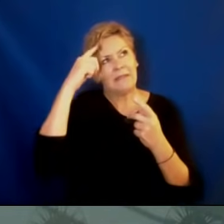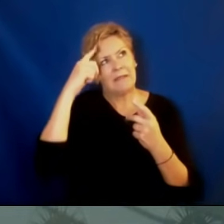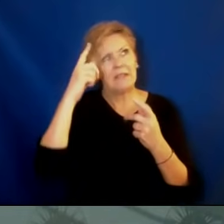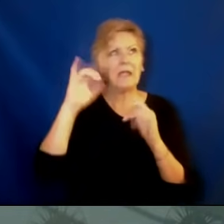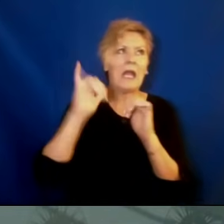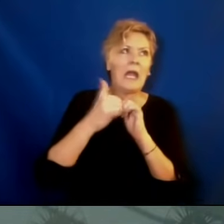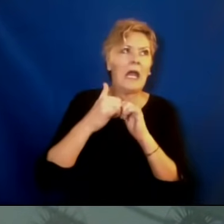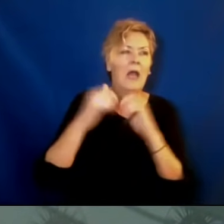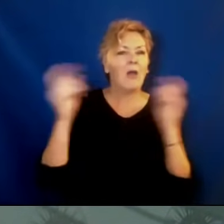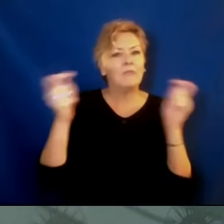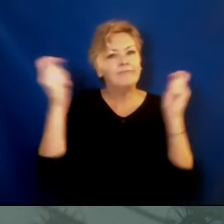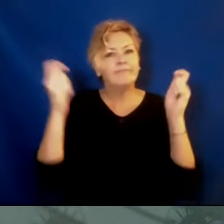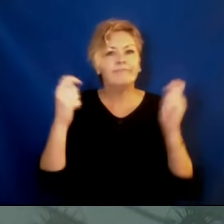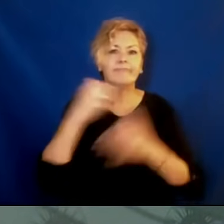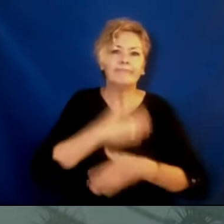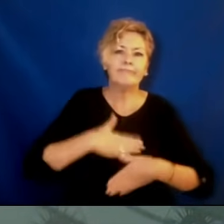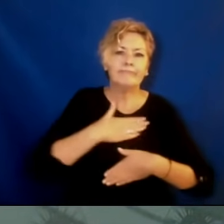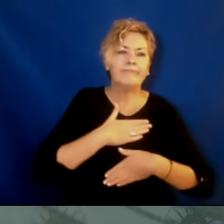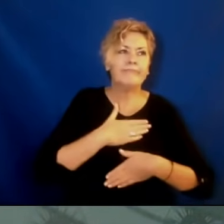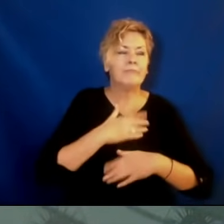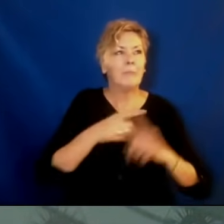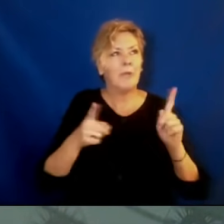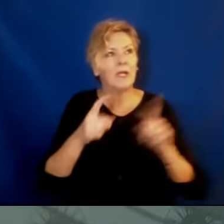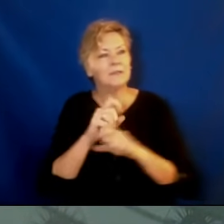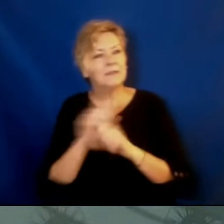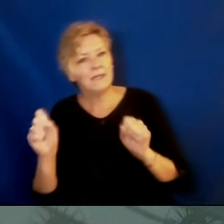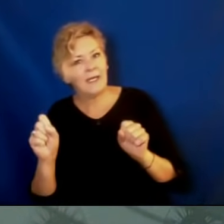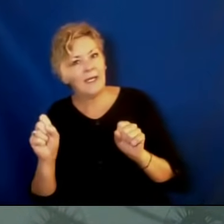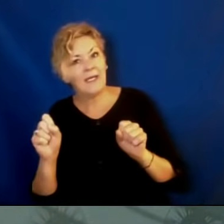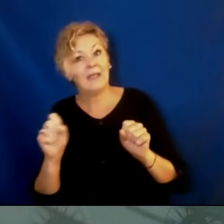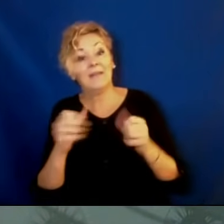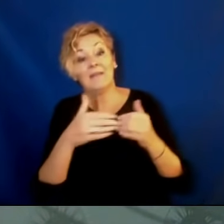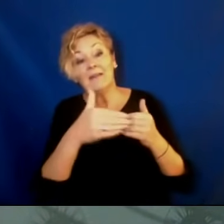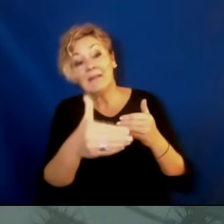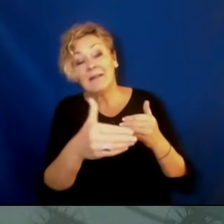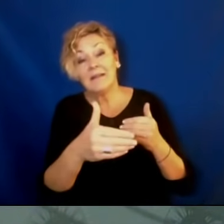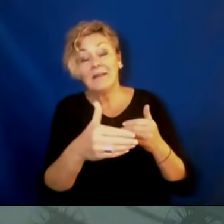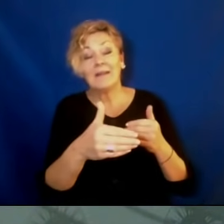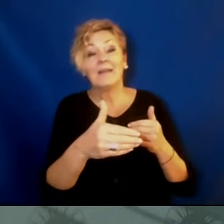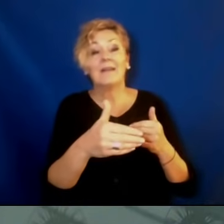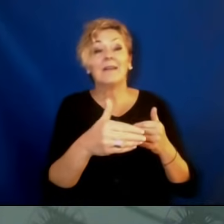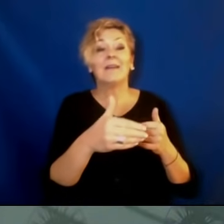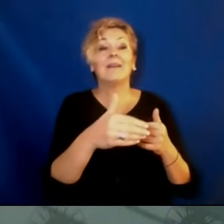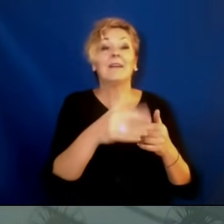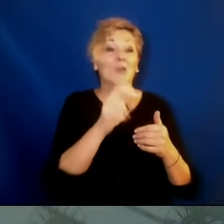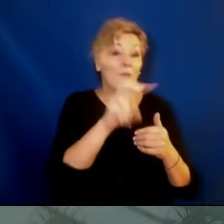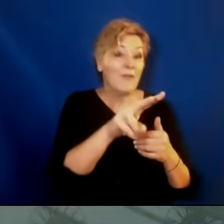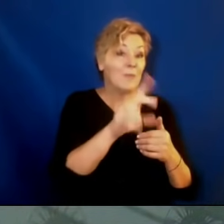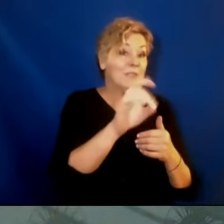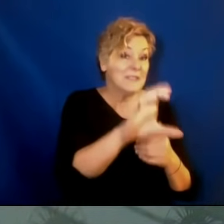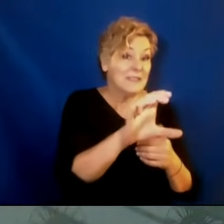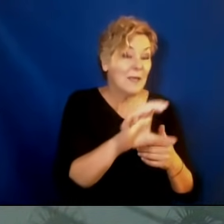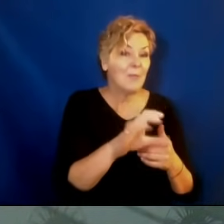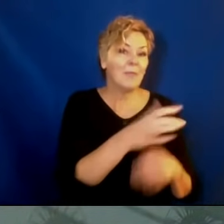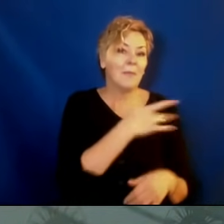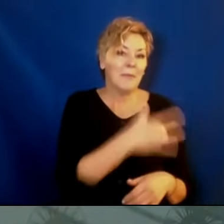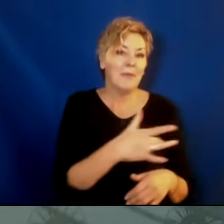to be safe. And so we are going through the period of where there is a lot of celebration